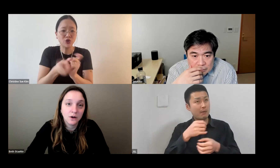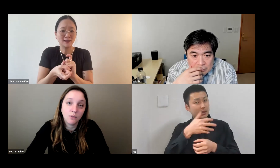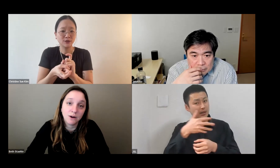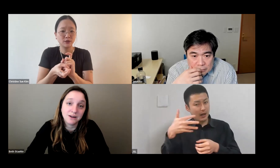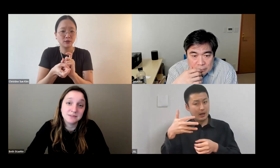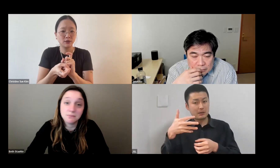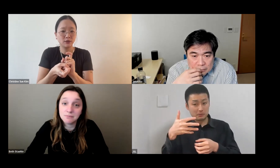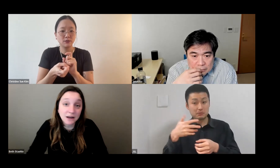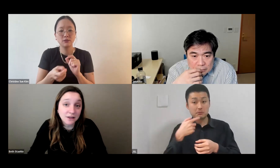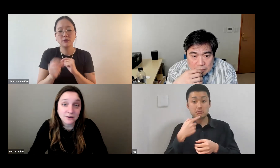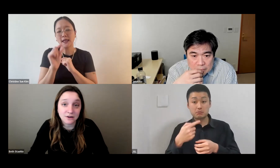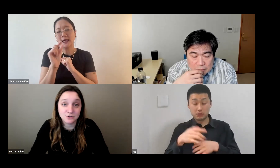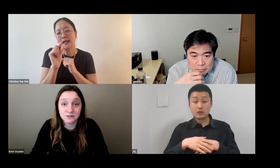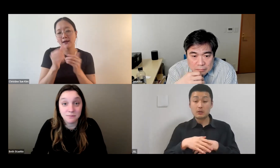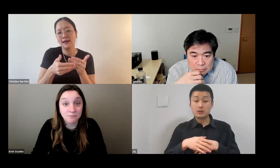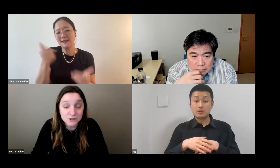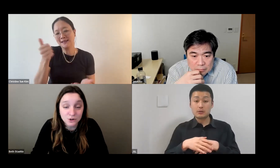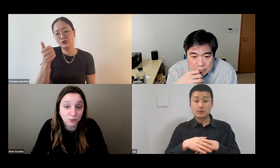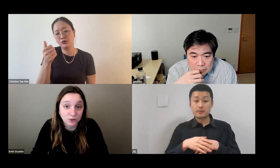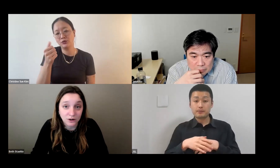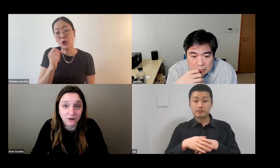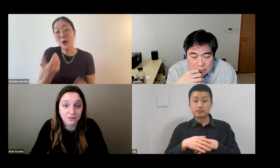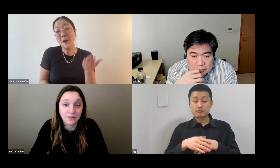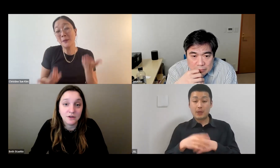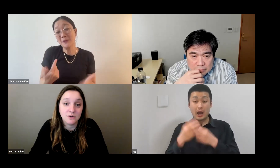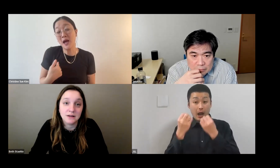whereas many other countries are much older than the U.S.